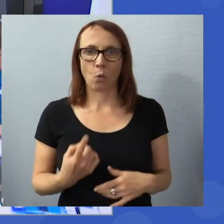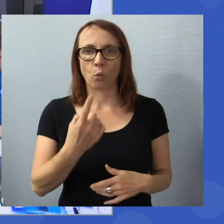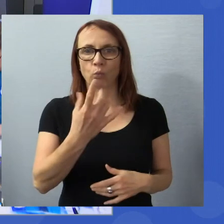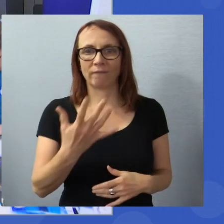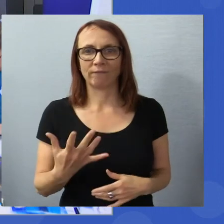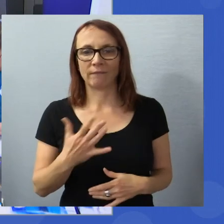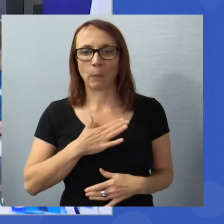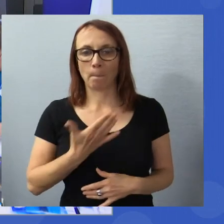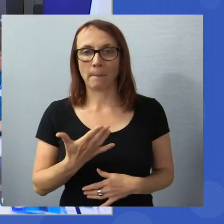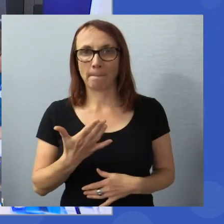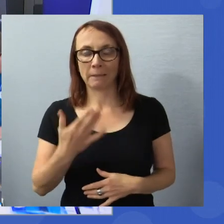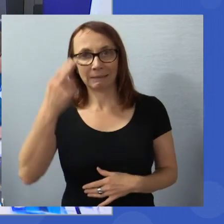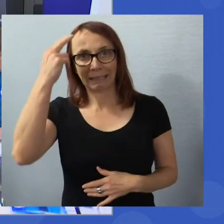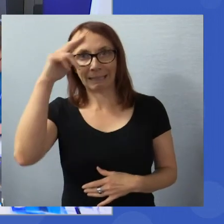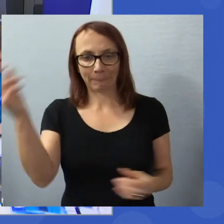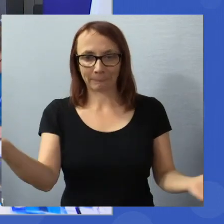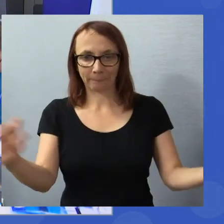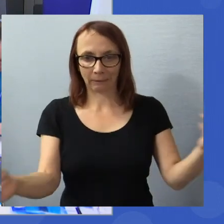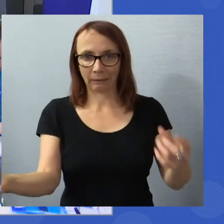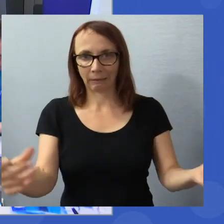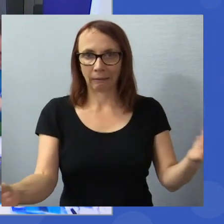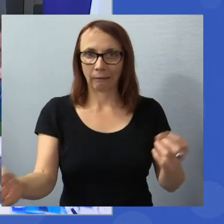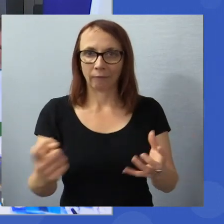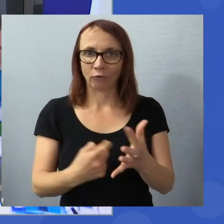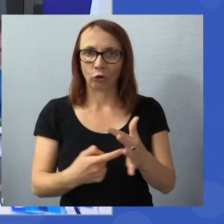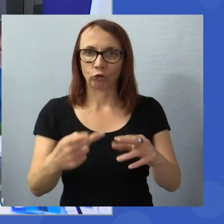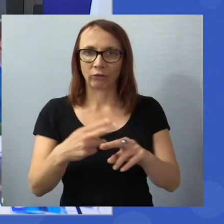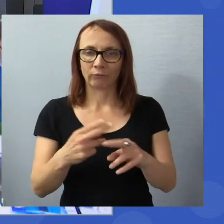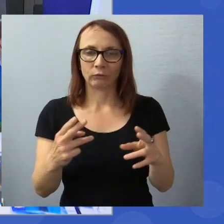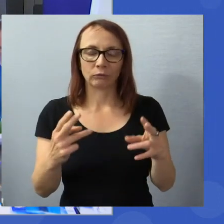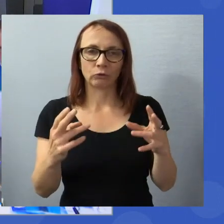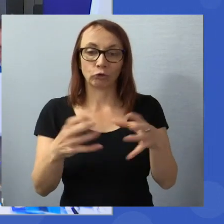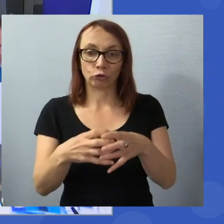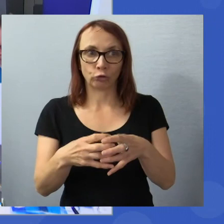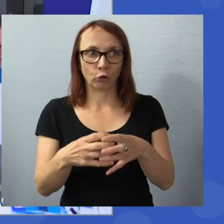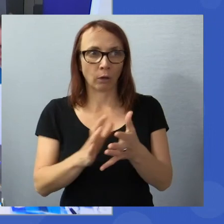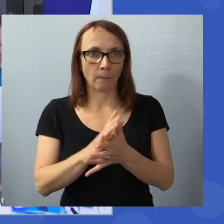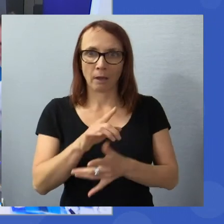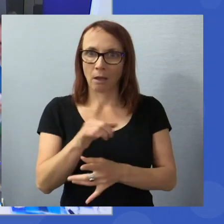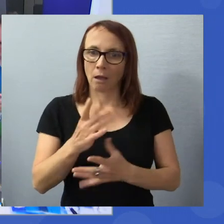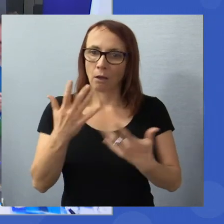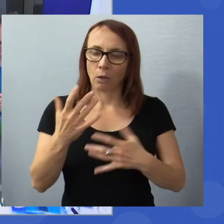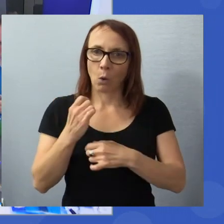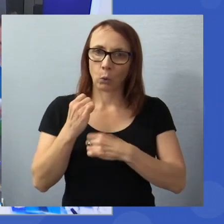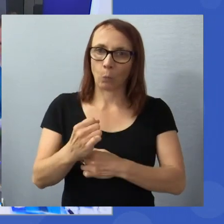had to put their names forward for the reference group which I say I think it says quite a lot about your commitment to this process and your willingness to